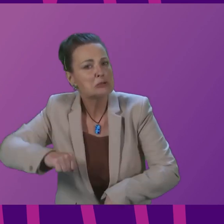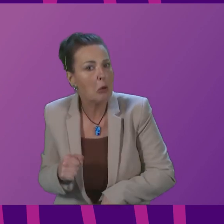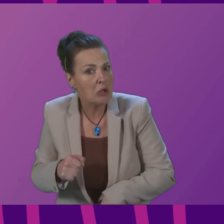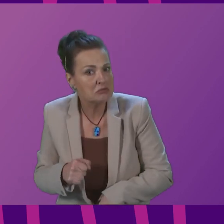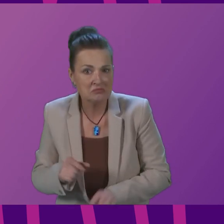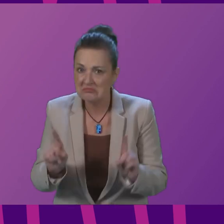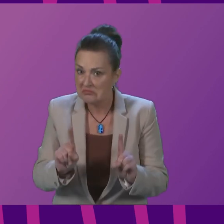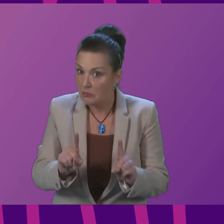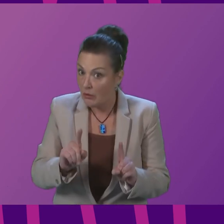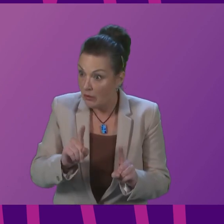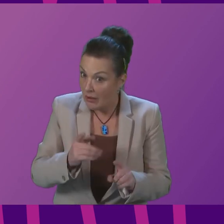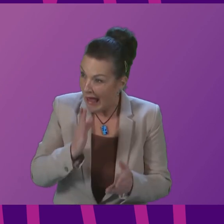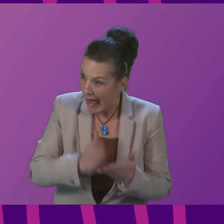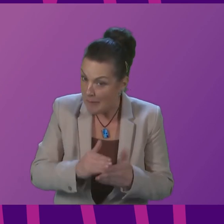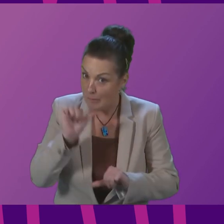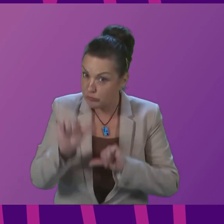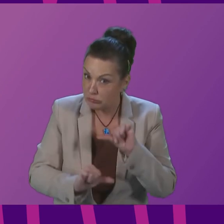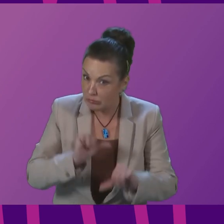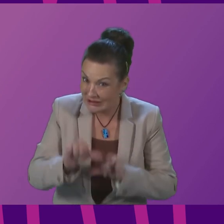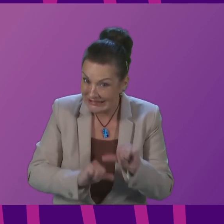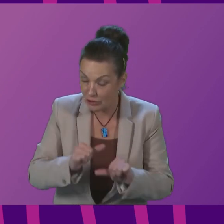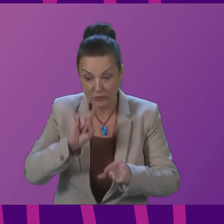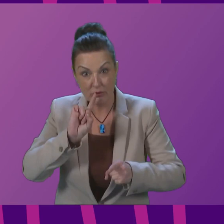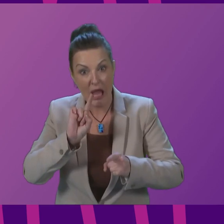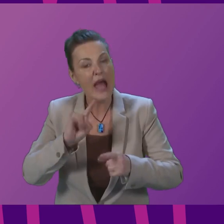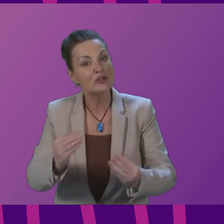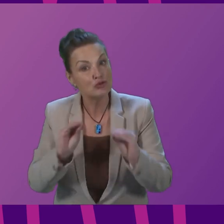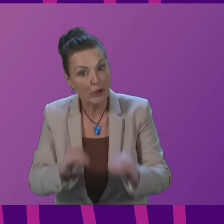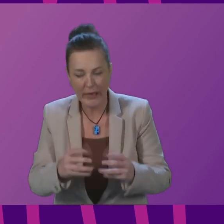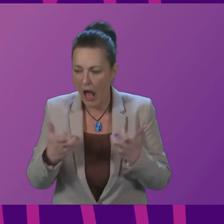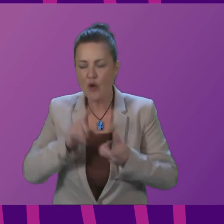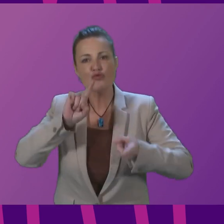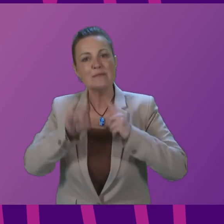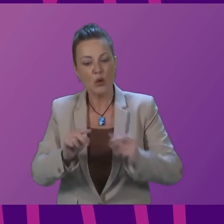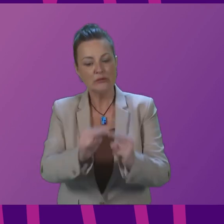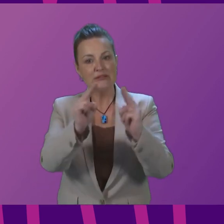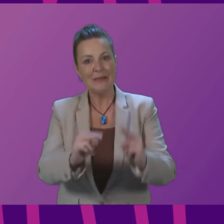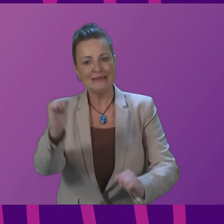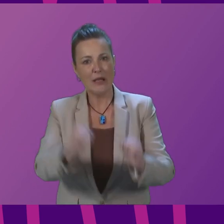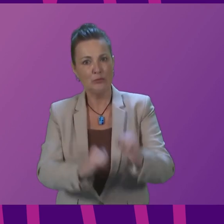Scotland’s procedures and training for responding to cases of domestic abuse are sufficient.